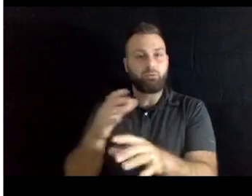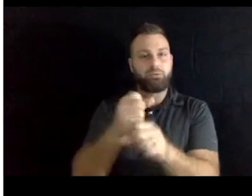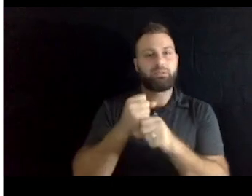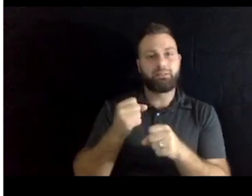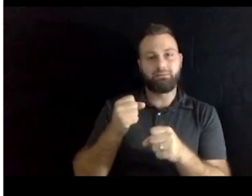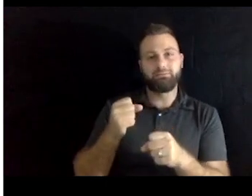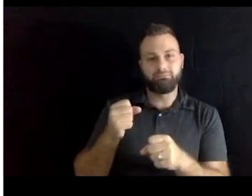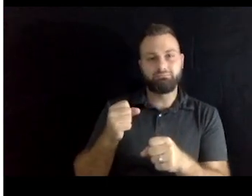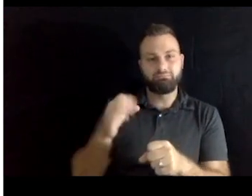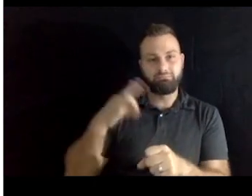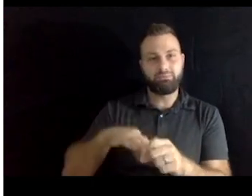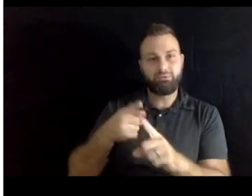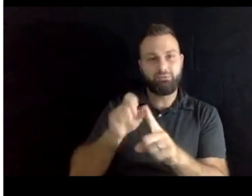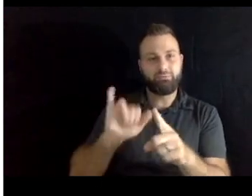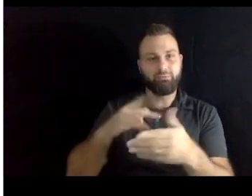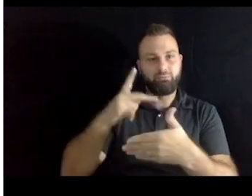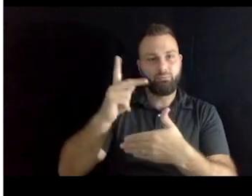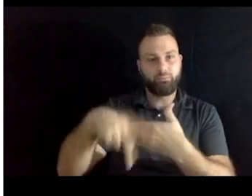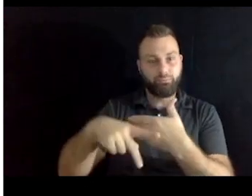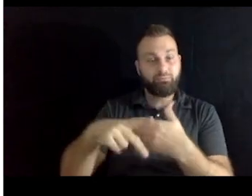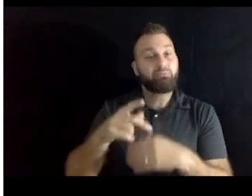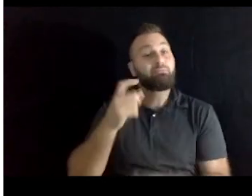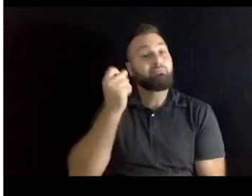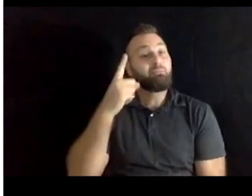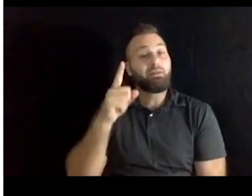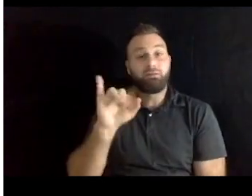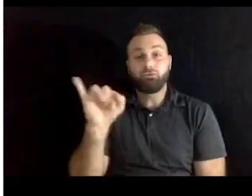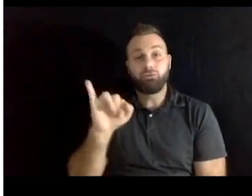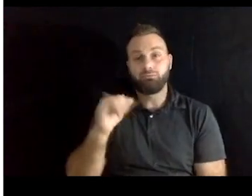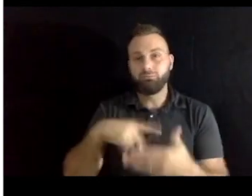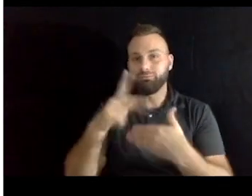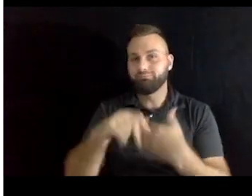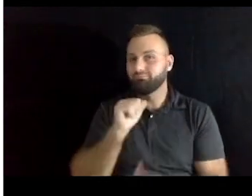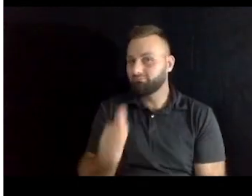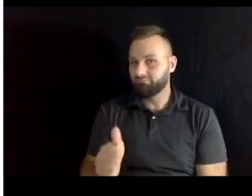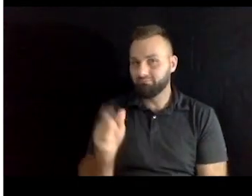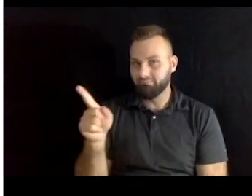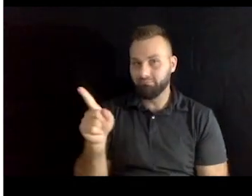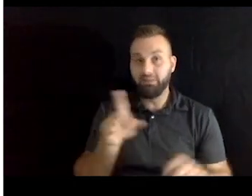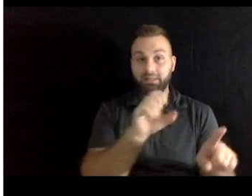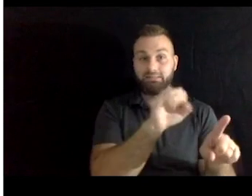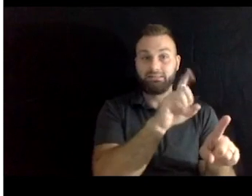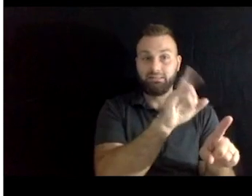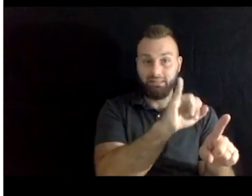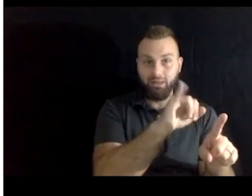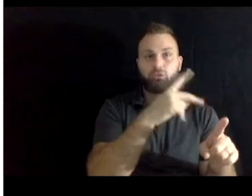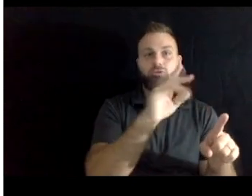This is not an insurance program like SSDI as an insurance program, so SSDI